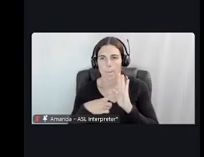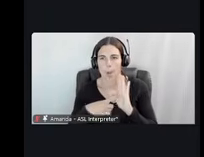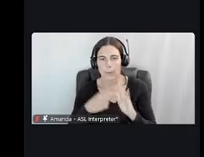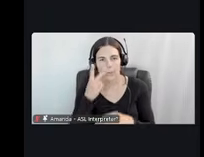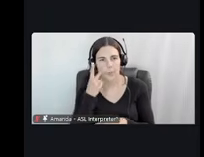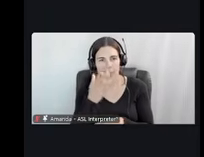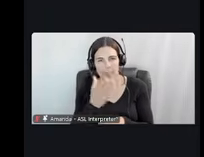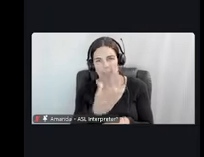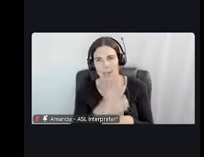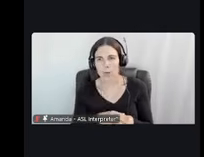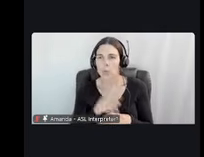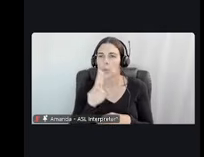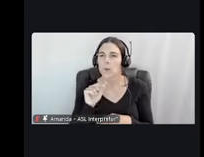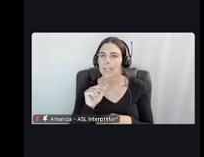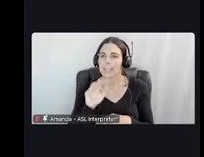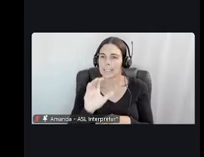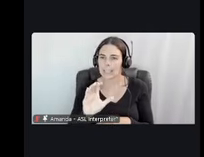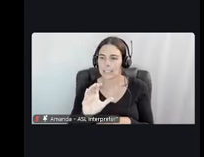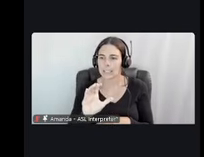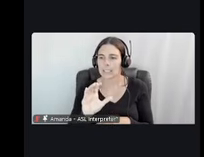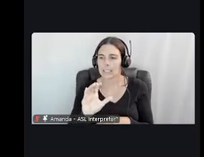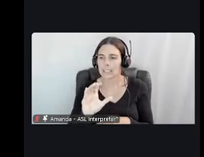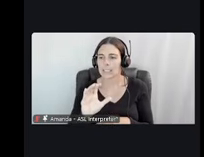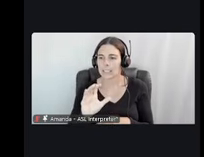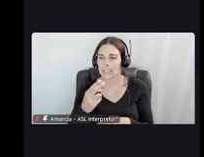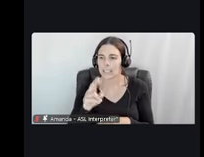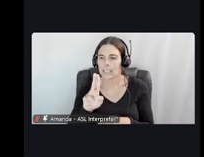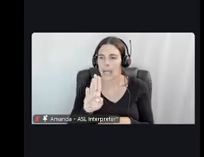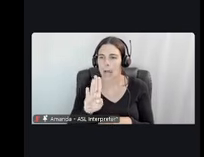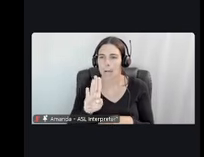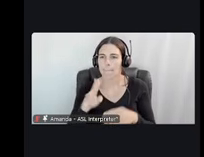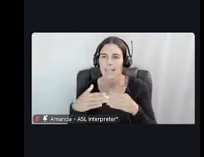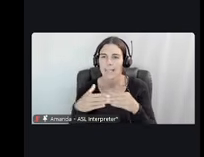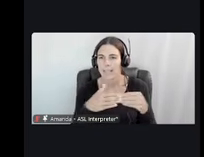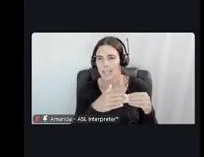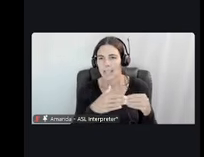UNCC Health serves as the hub lead, but we're joined by two outstanding anchor partners,